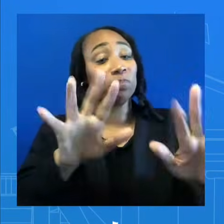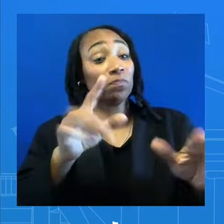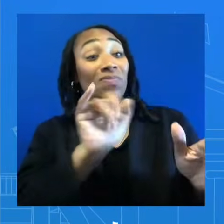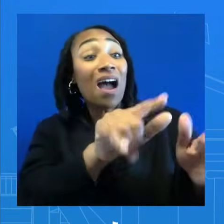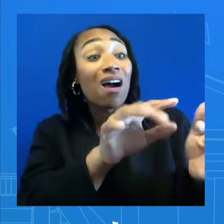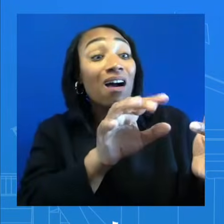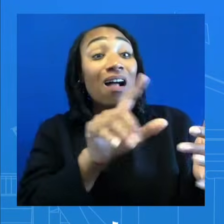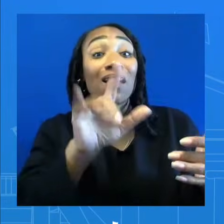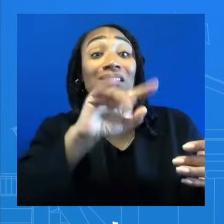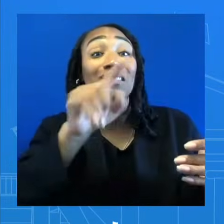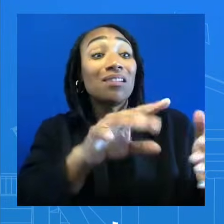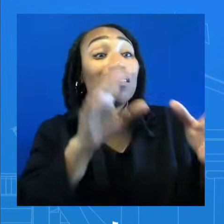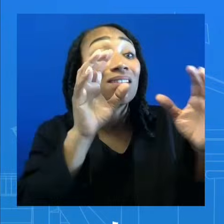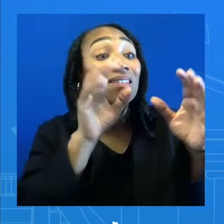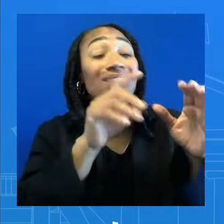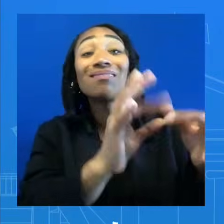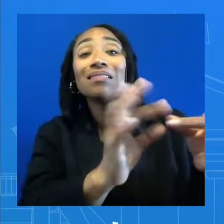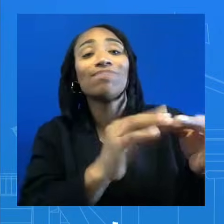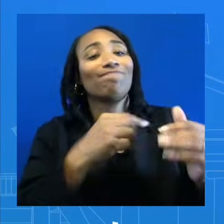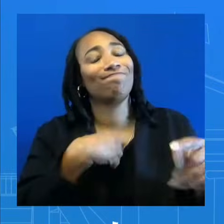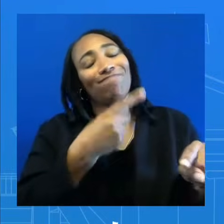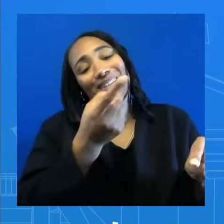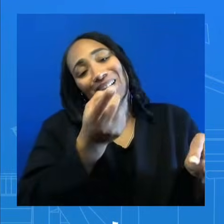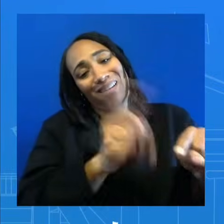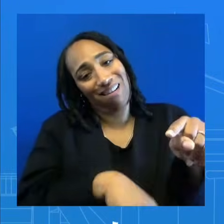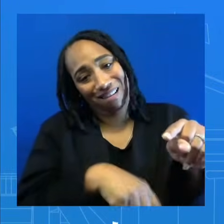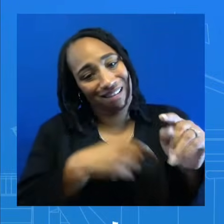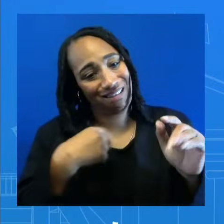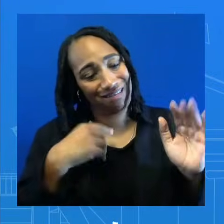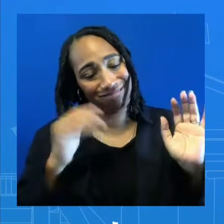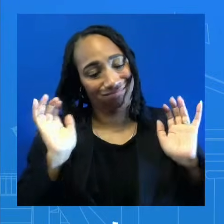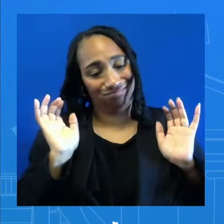And so, this is a -- this is something that he's going to talk with his team about.